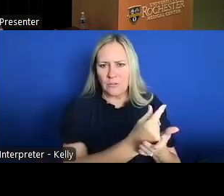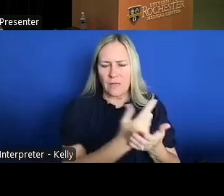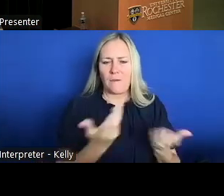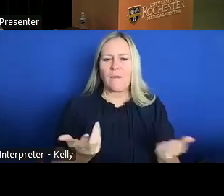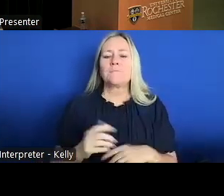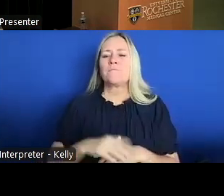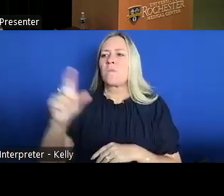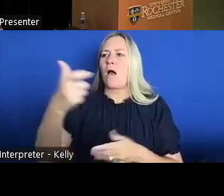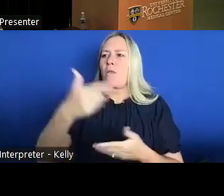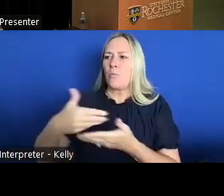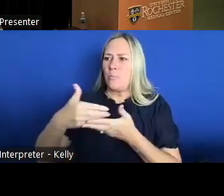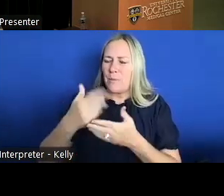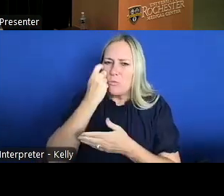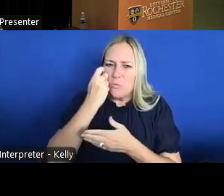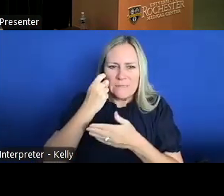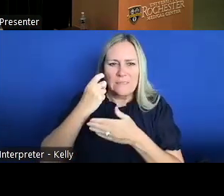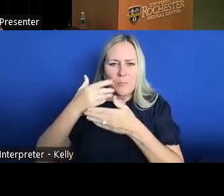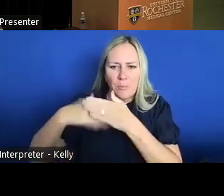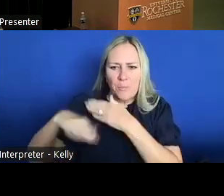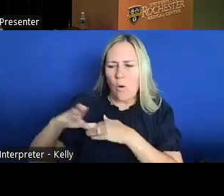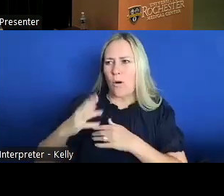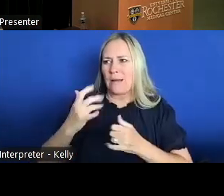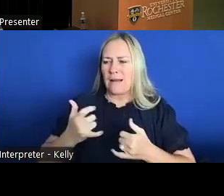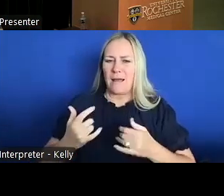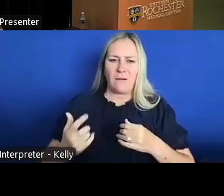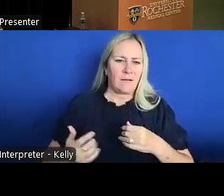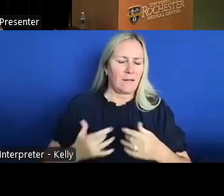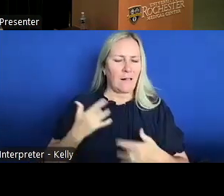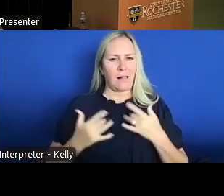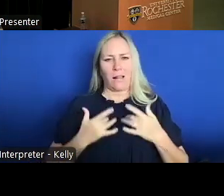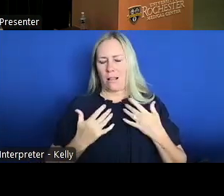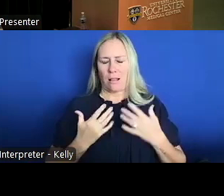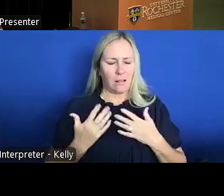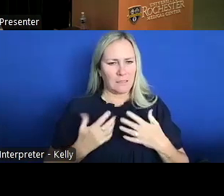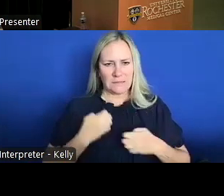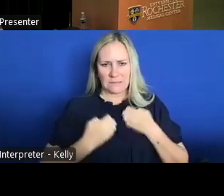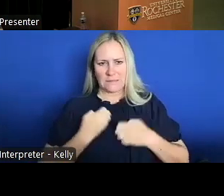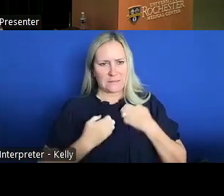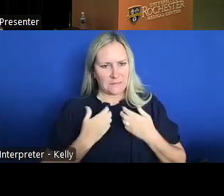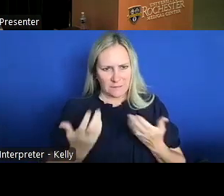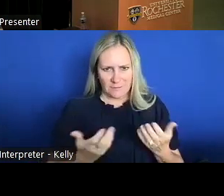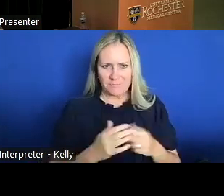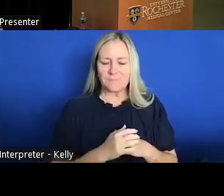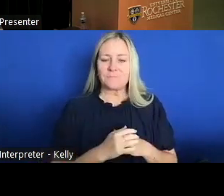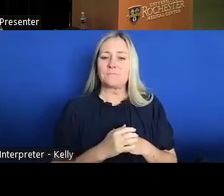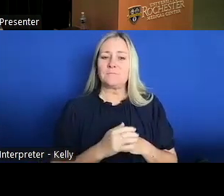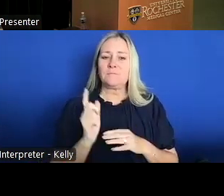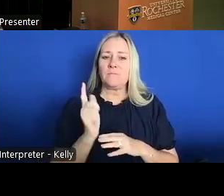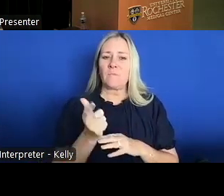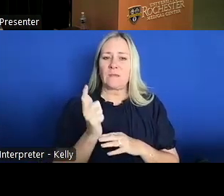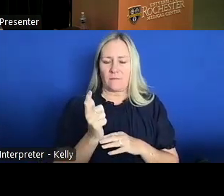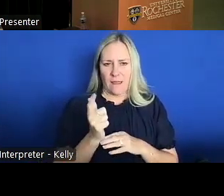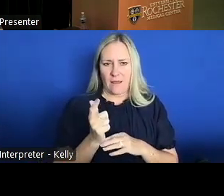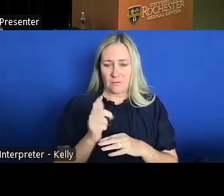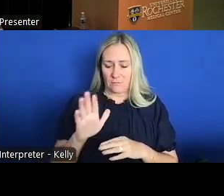born and something stirred up in me uh later life you still remember and sometimes with resurgent